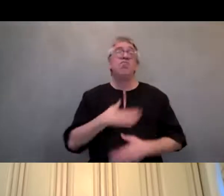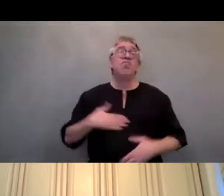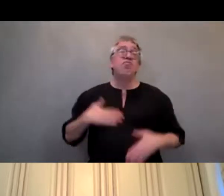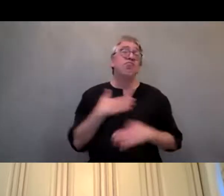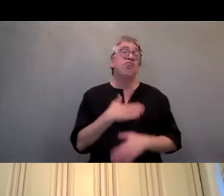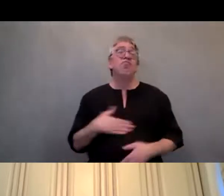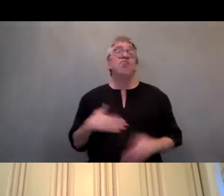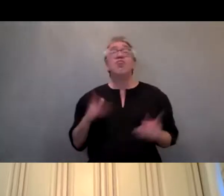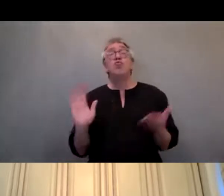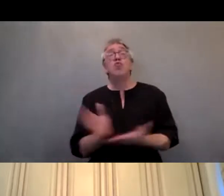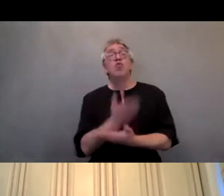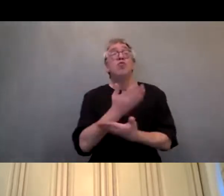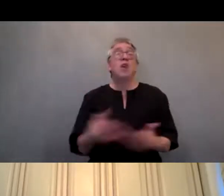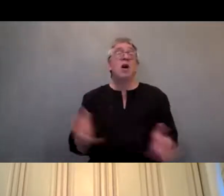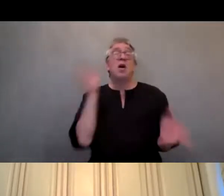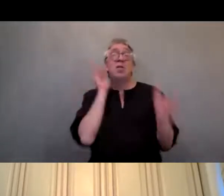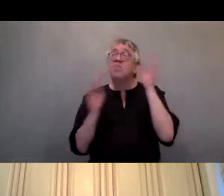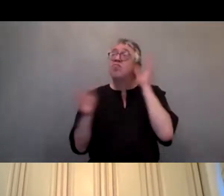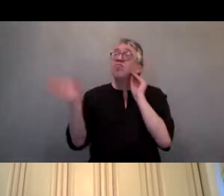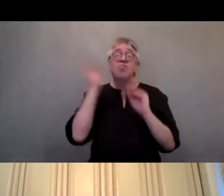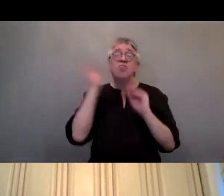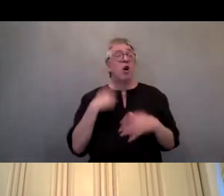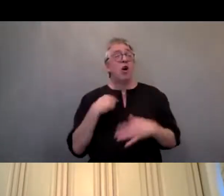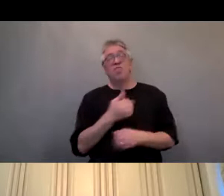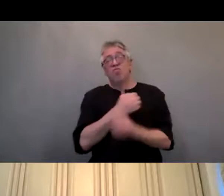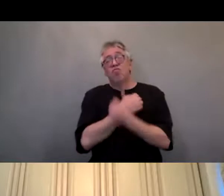music once I reached profound hearing loss. Now music is a